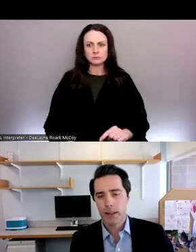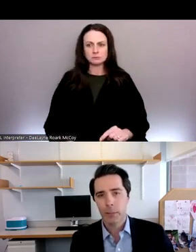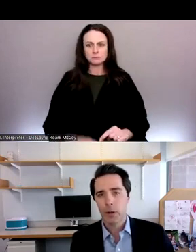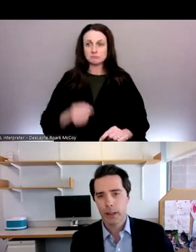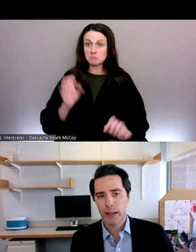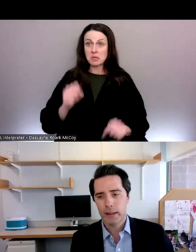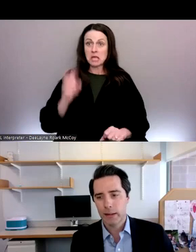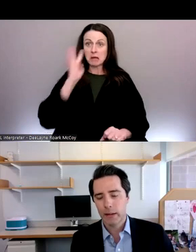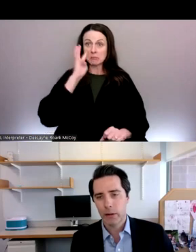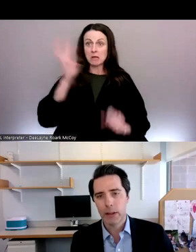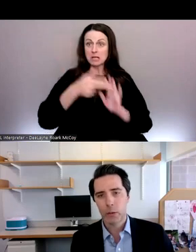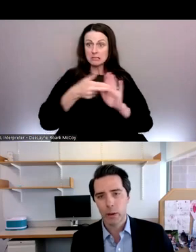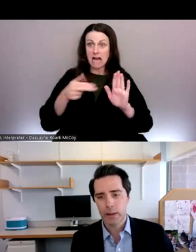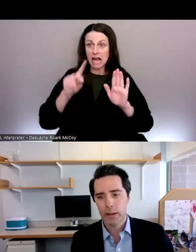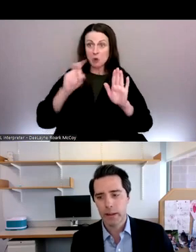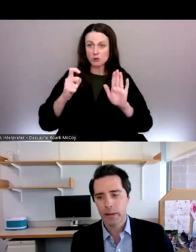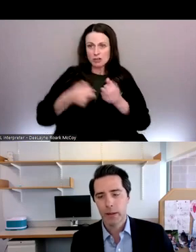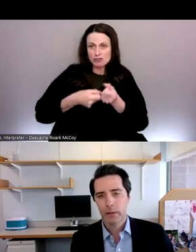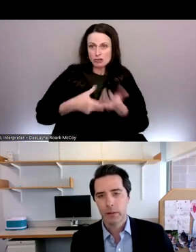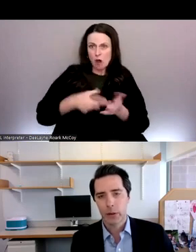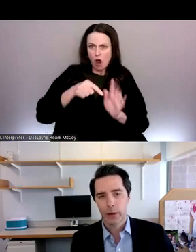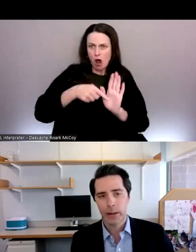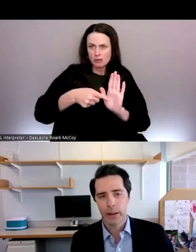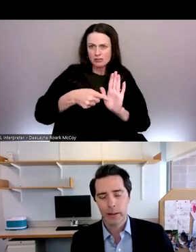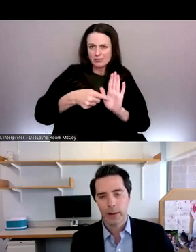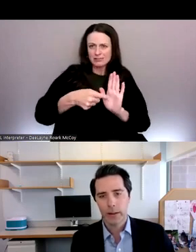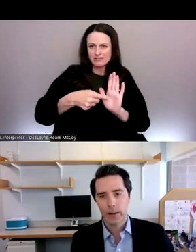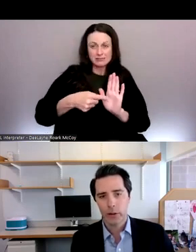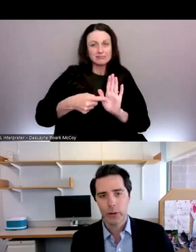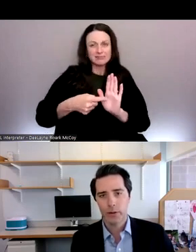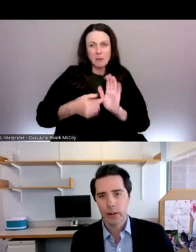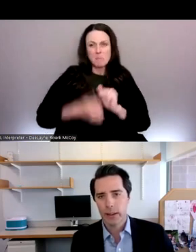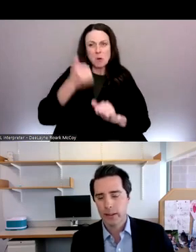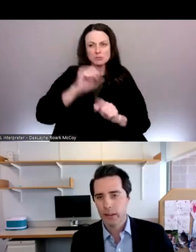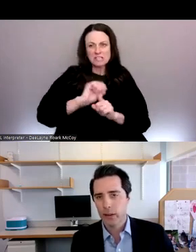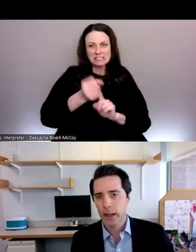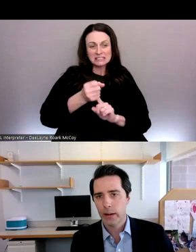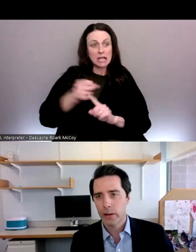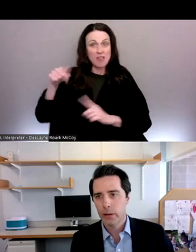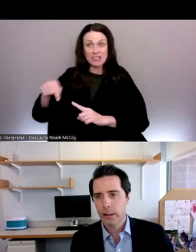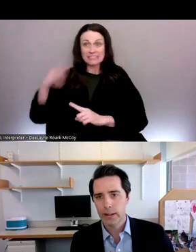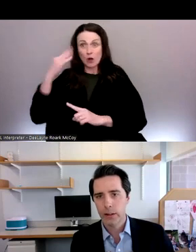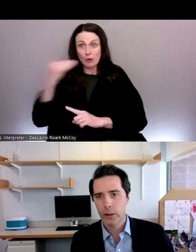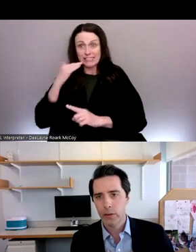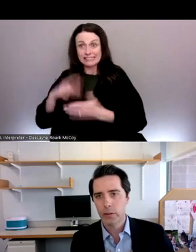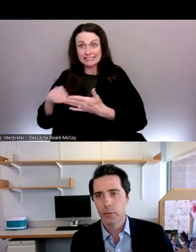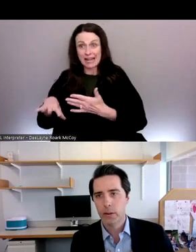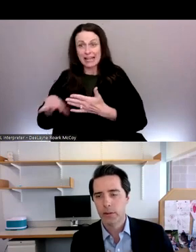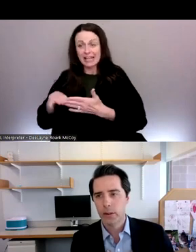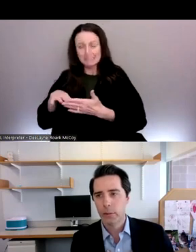in most cases so this is one study from Korea that that shows this very nicely